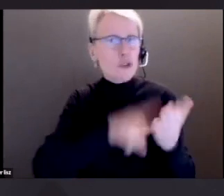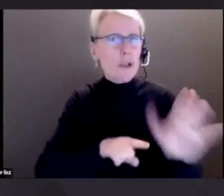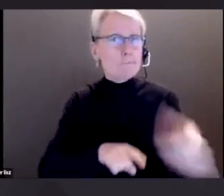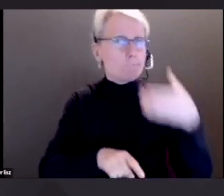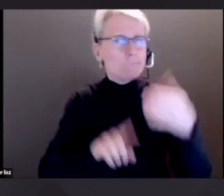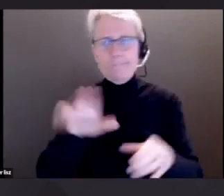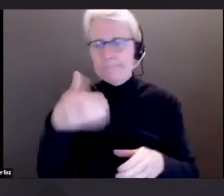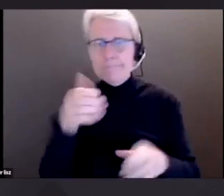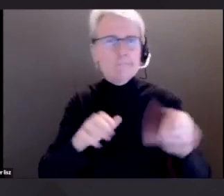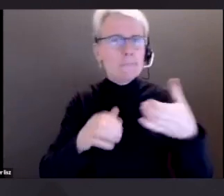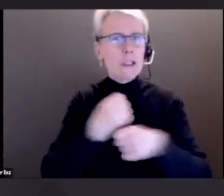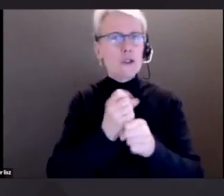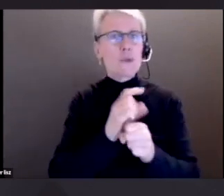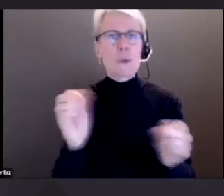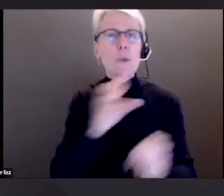and it provides her with some variety in her week.